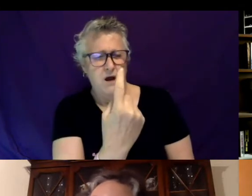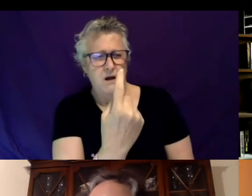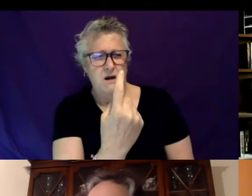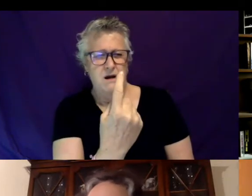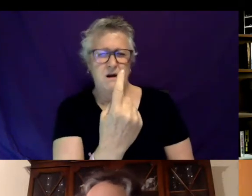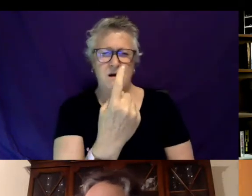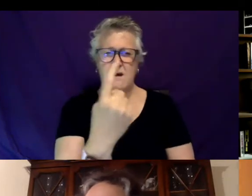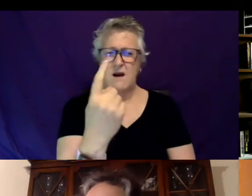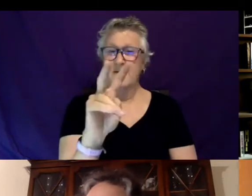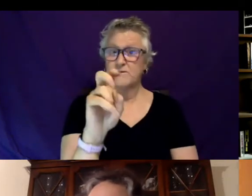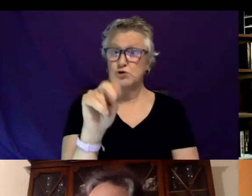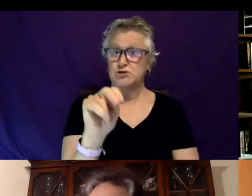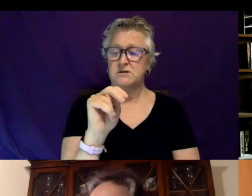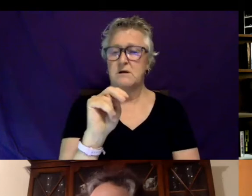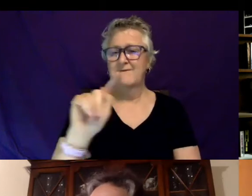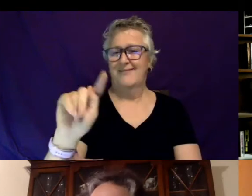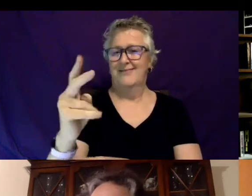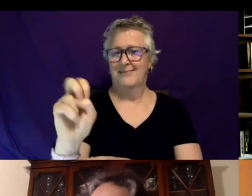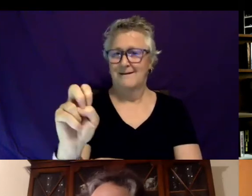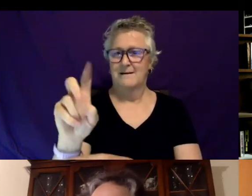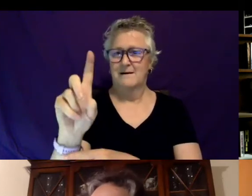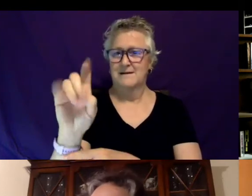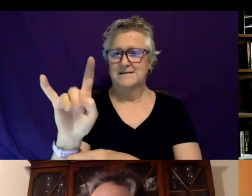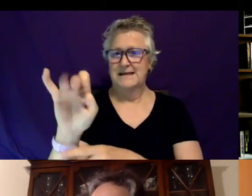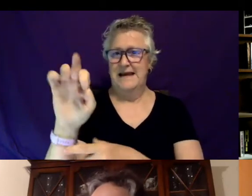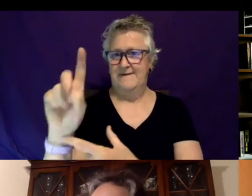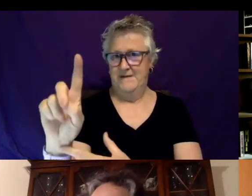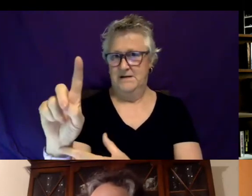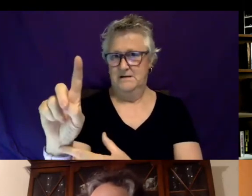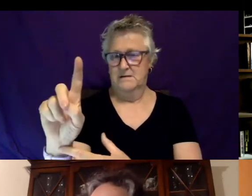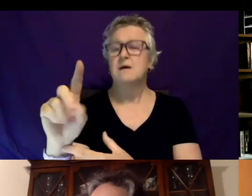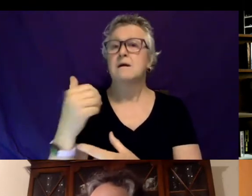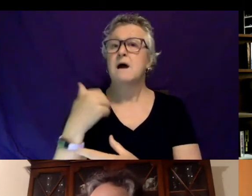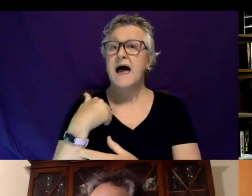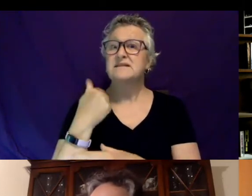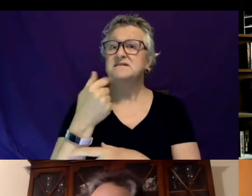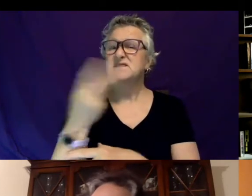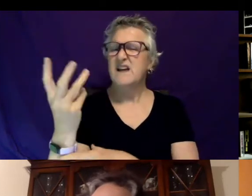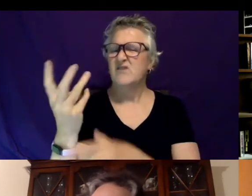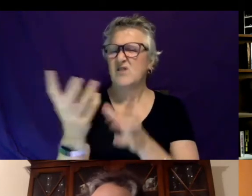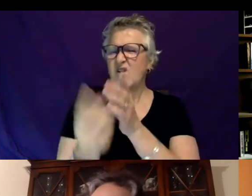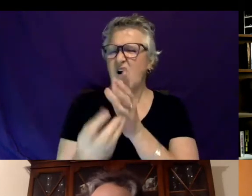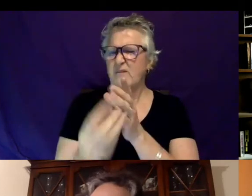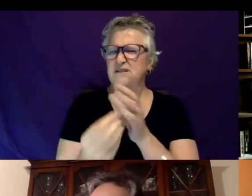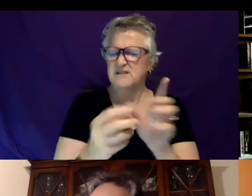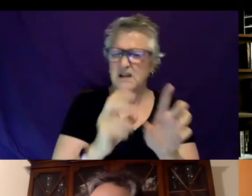Oh yeah! There are several copies of that, that go around the world in traveling exhibitions.